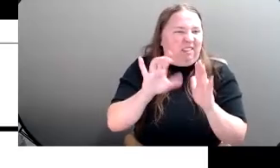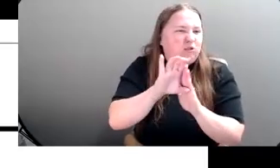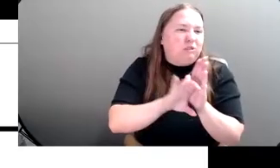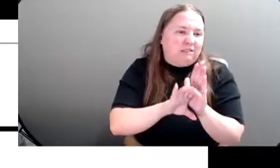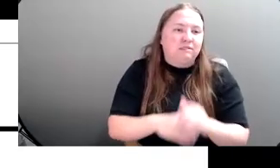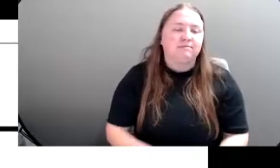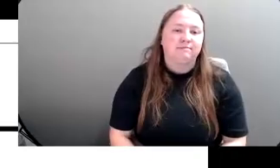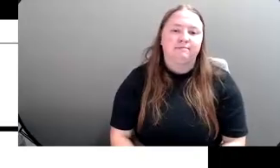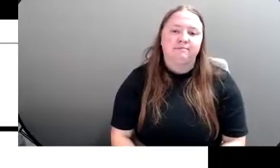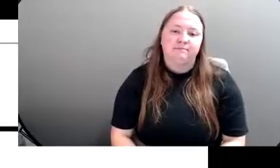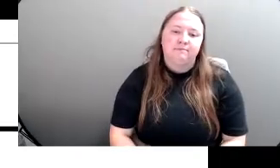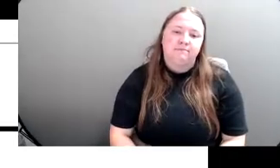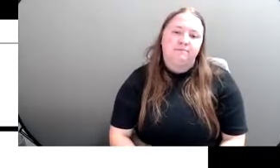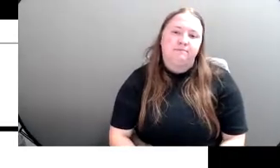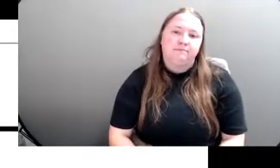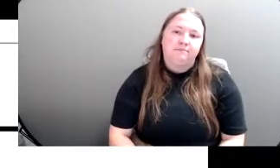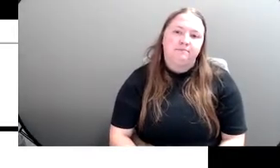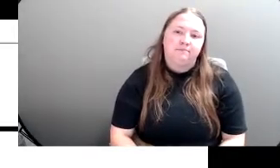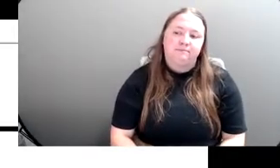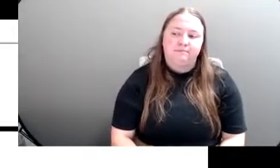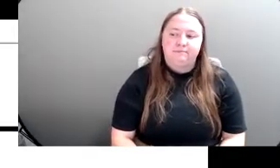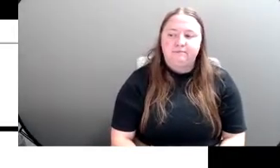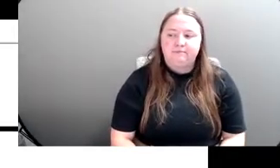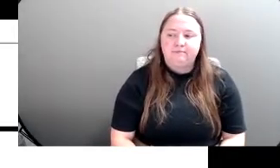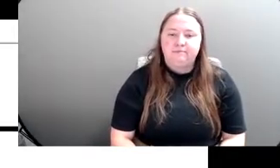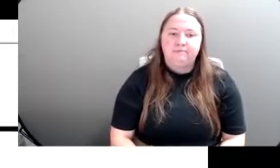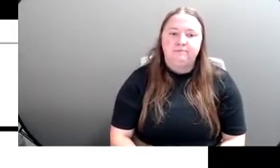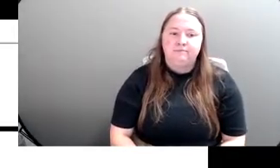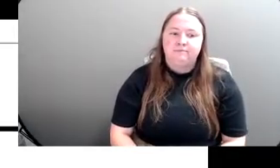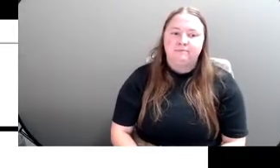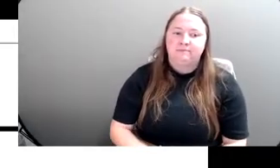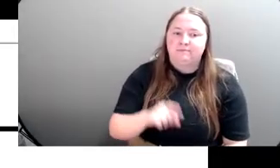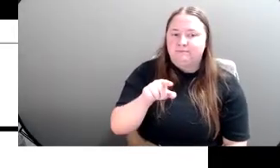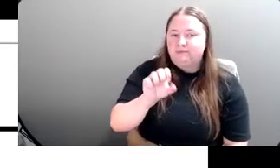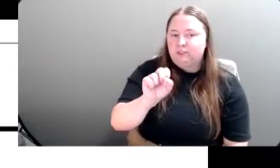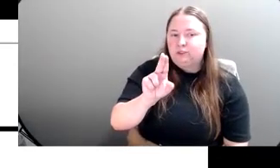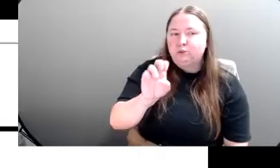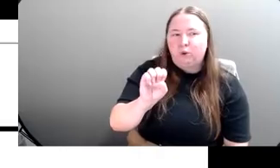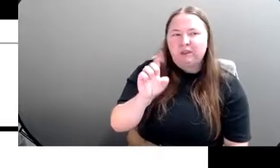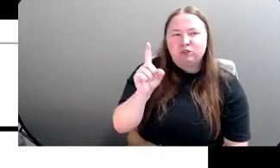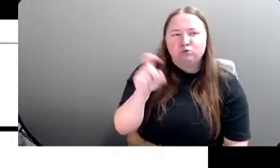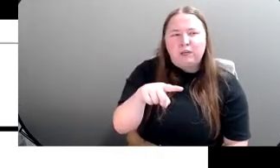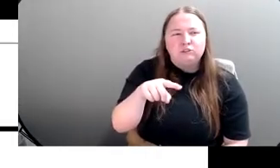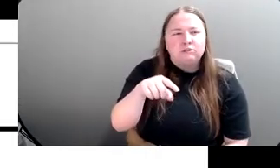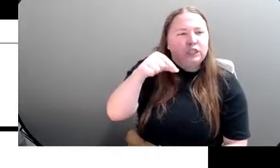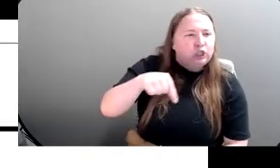Okay. So Sally, there's a question in the Q&A from Richard.